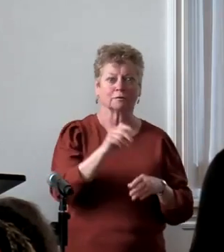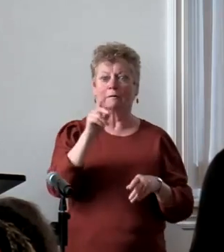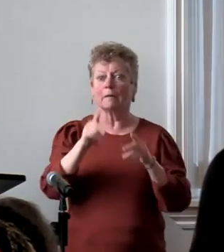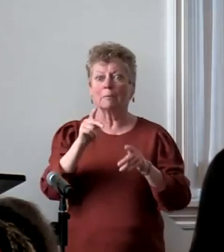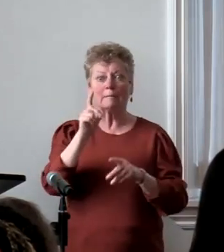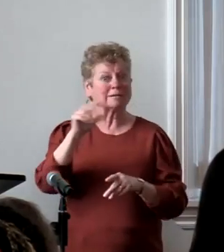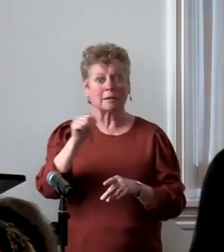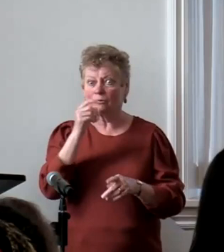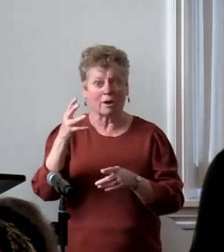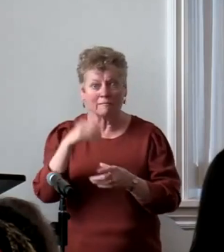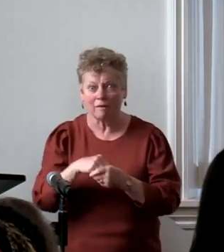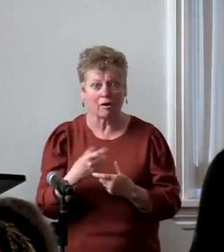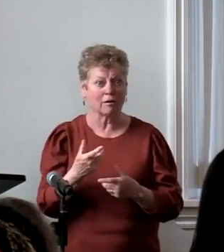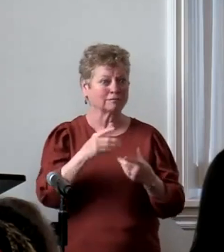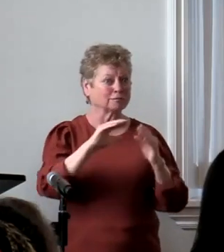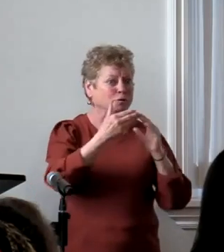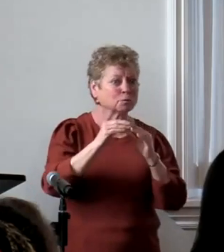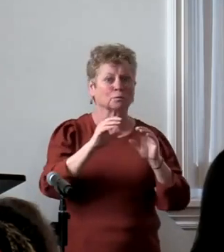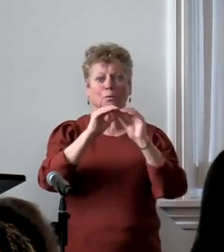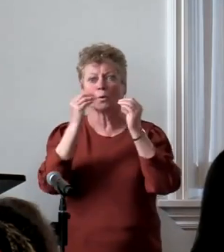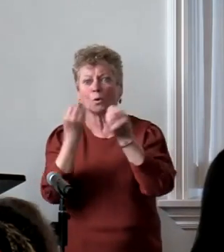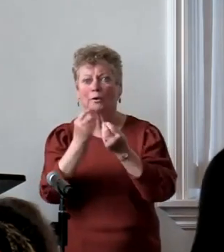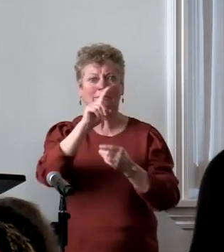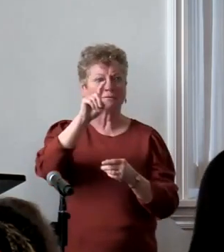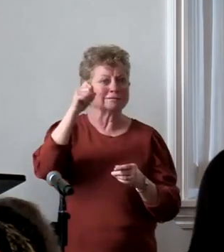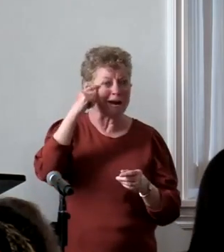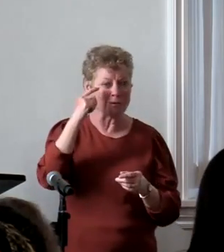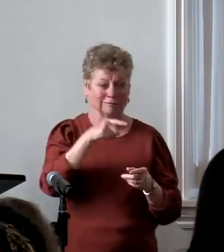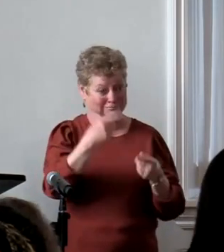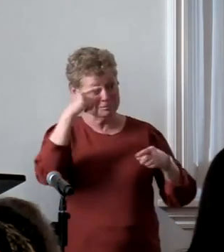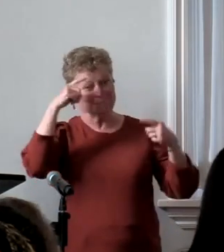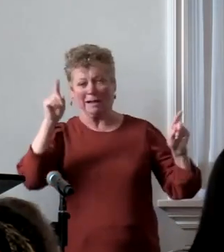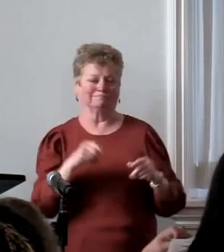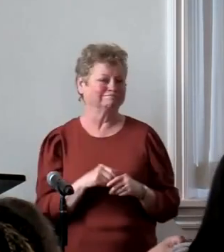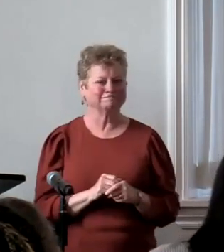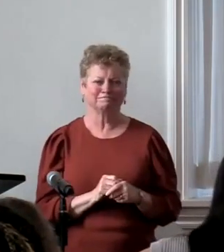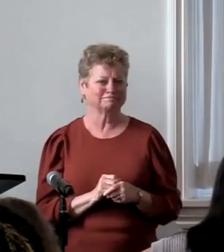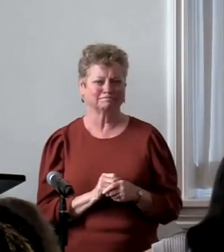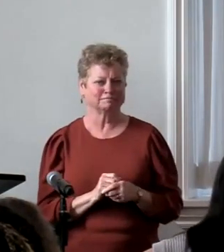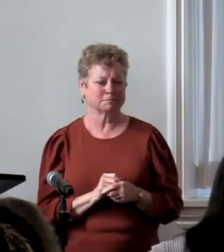In community, in organizations, in government, and in our work. So the act has a purpose.